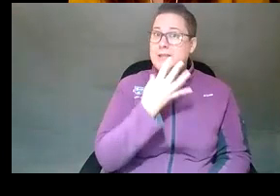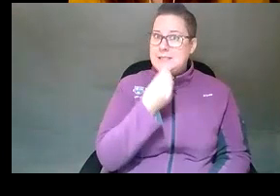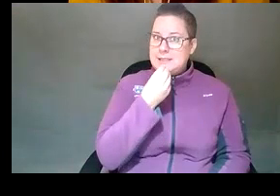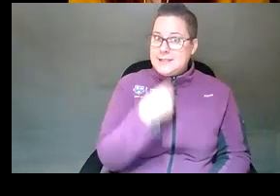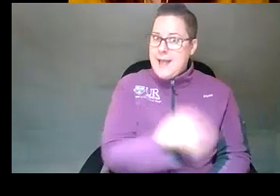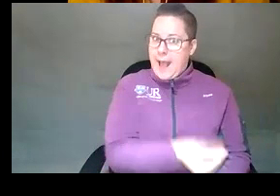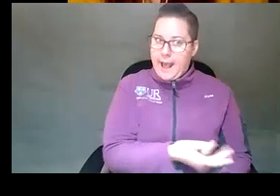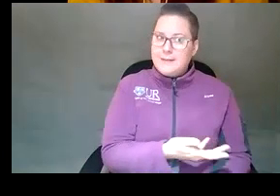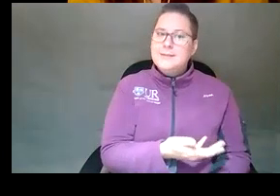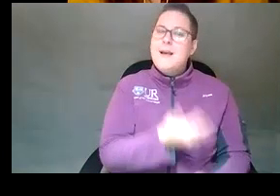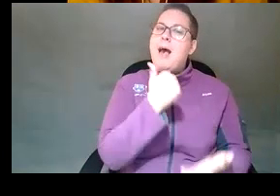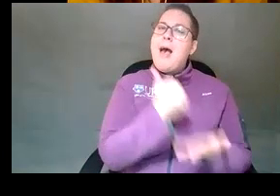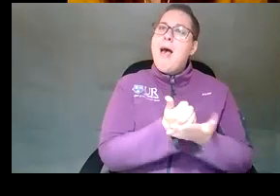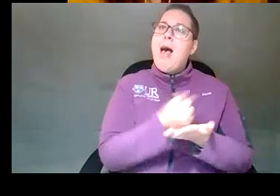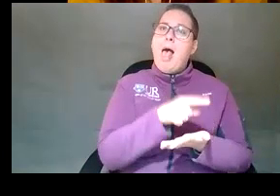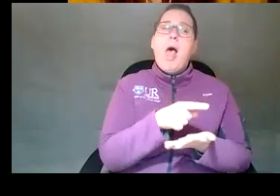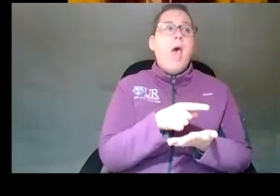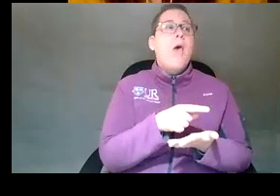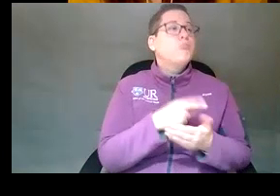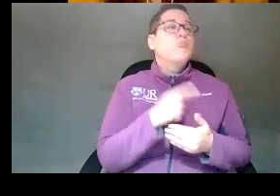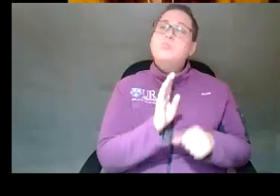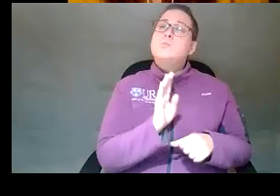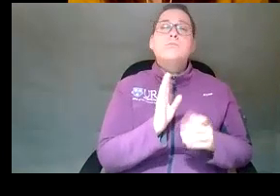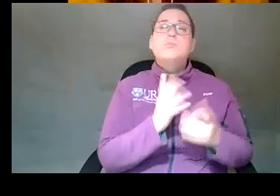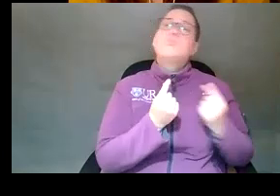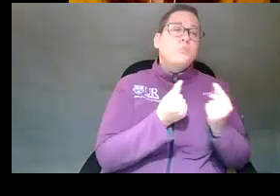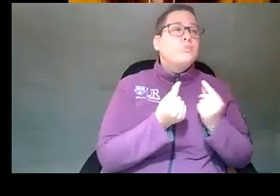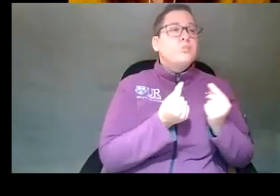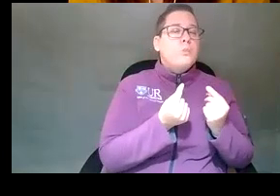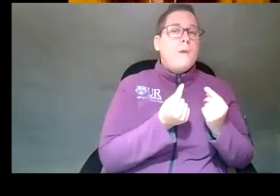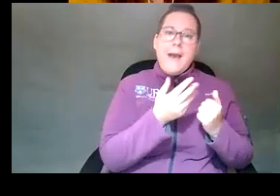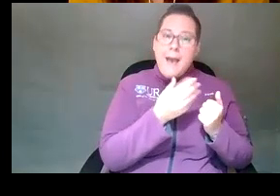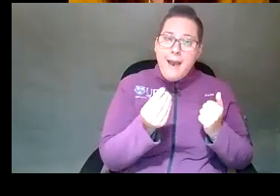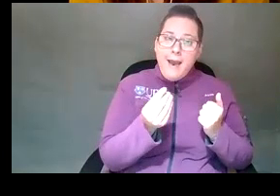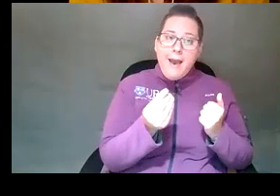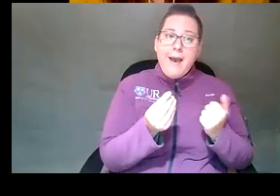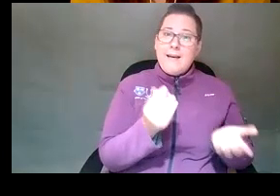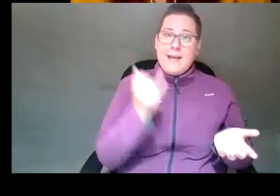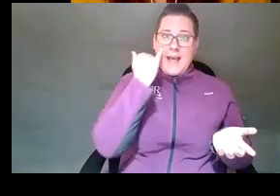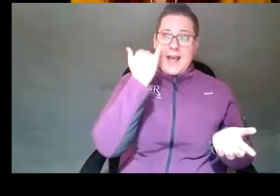not only to keep your child occupied but also to have available say if your provider wants to